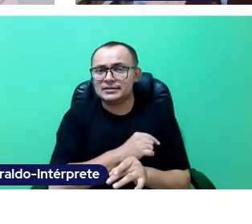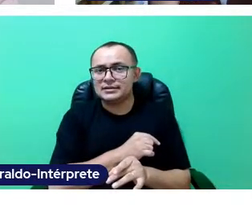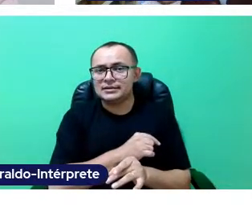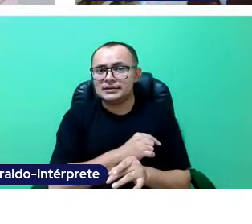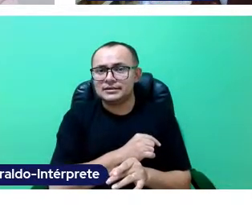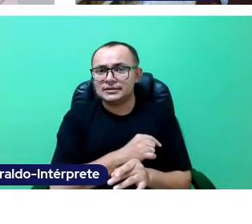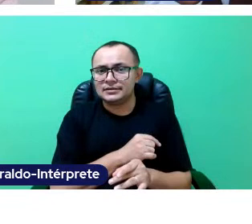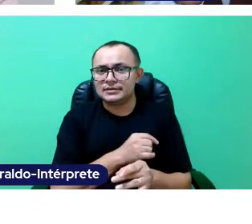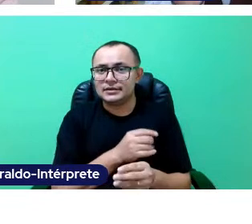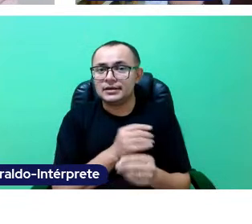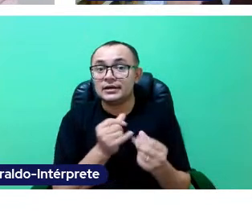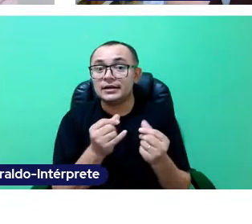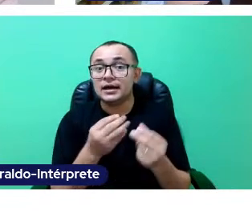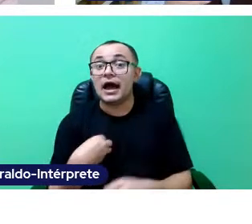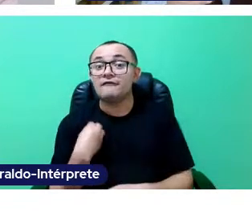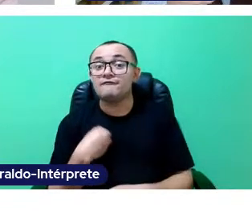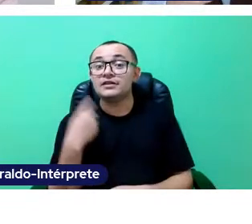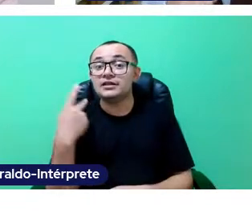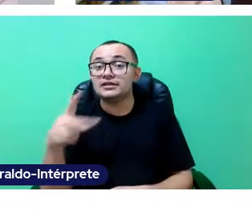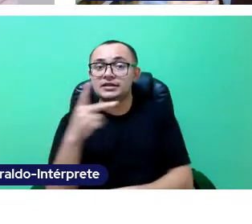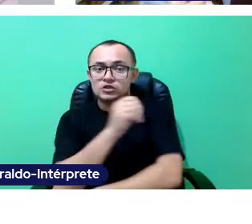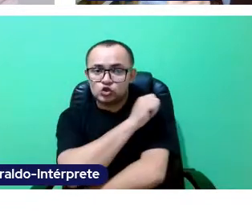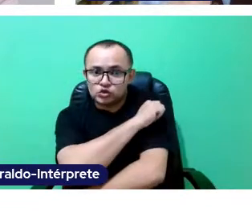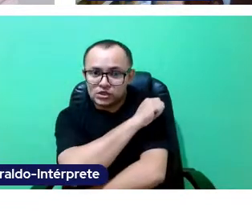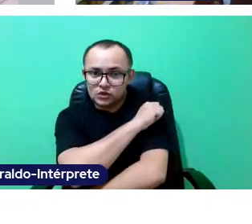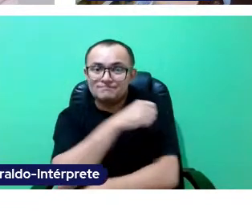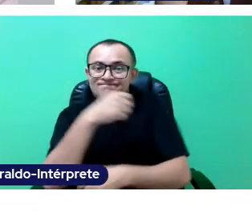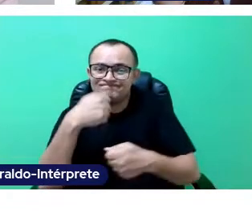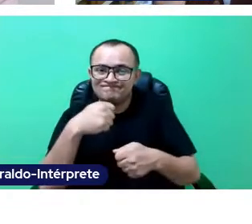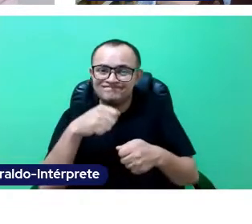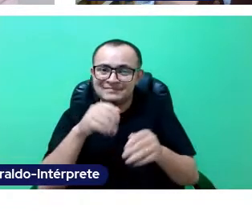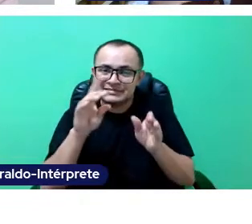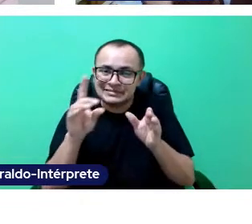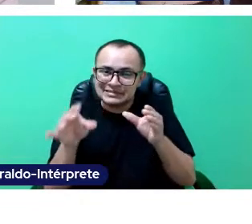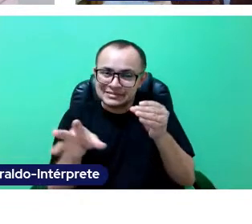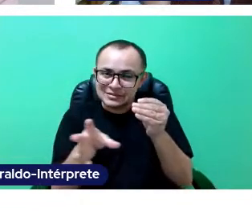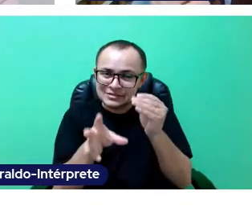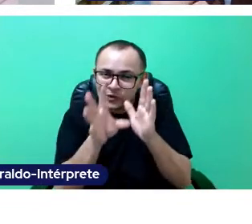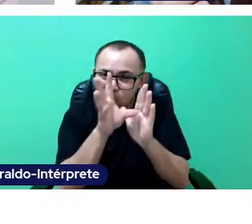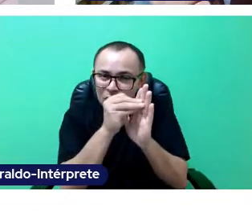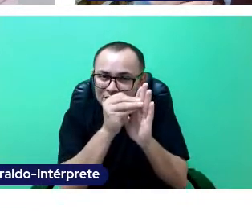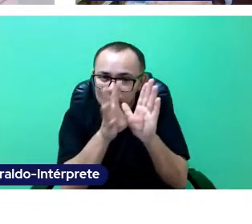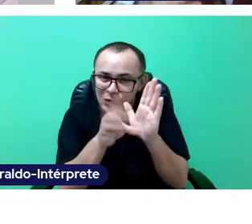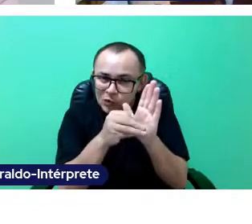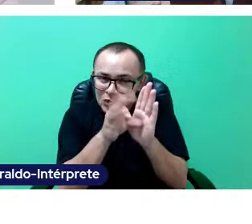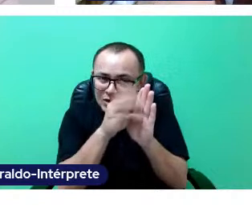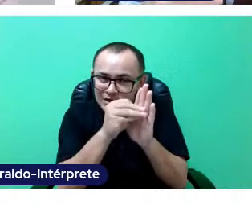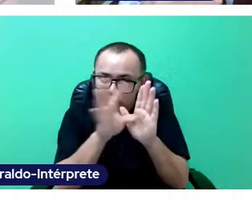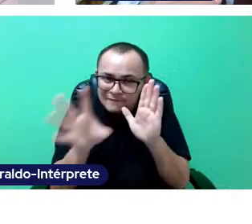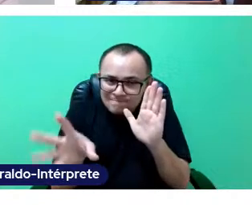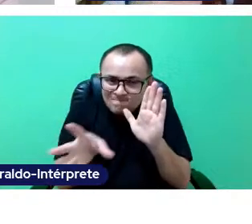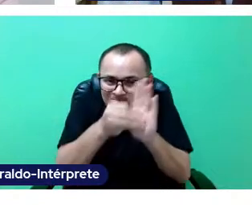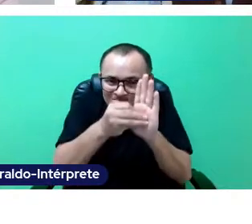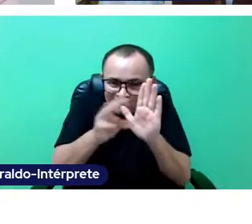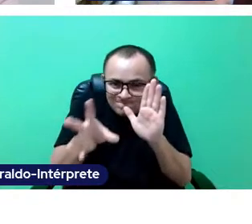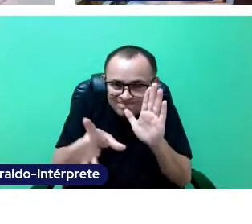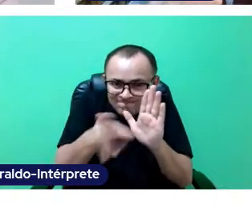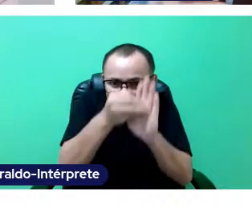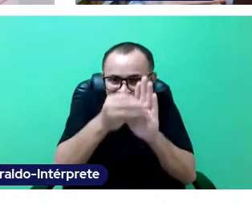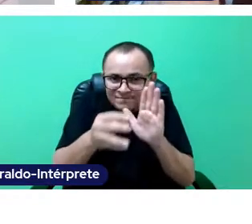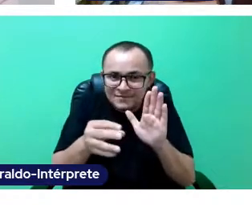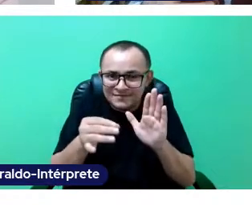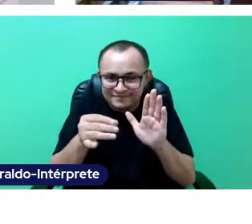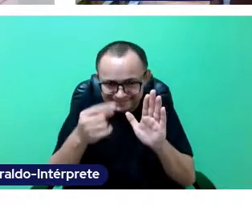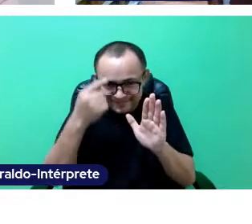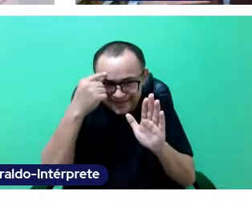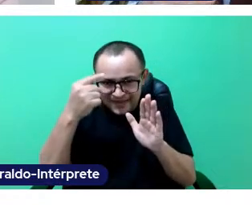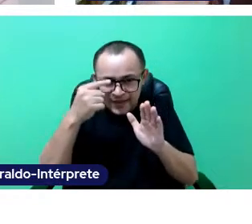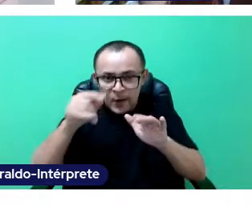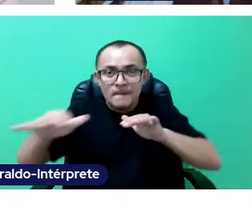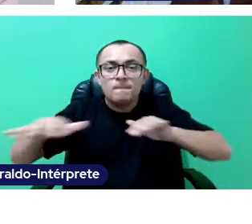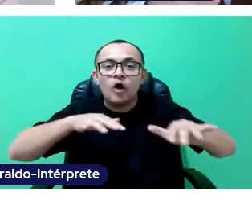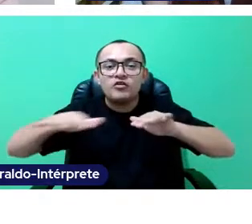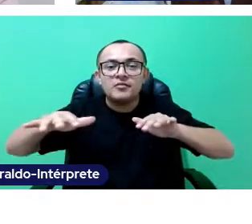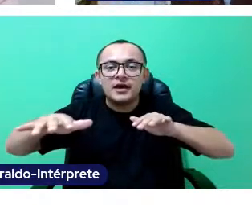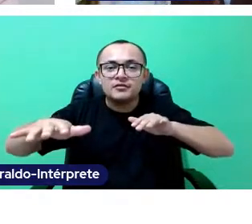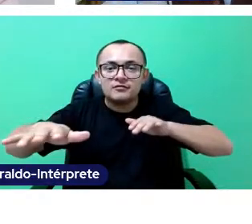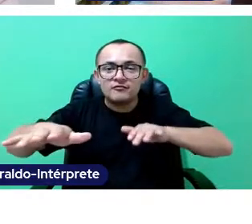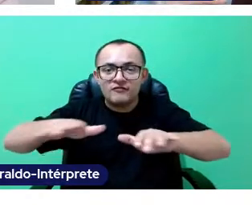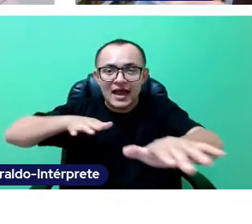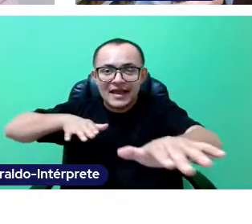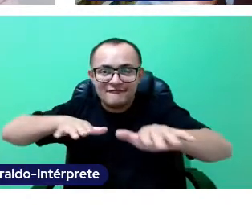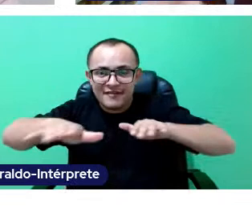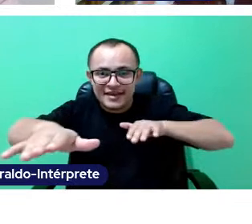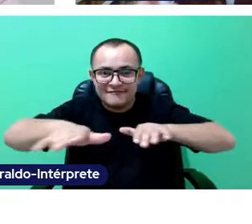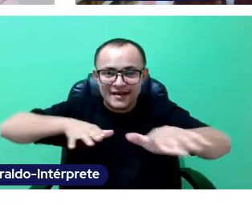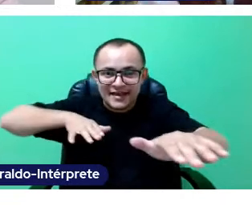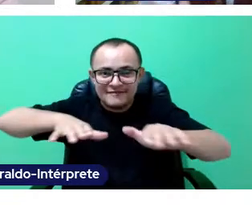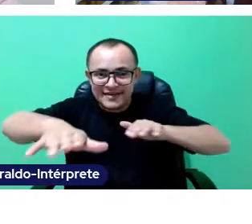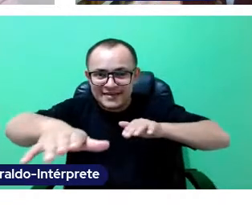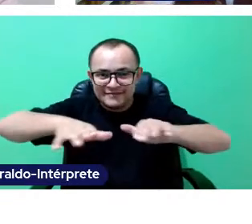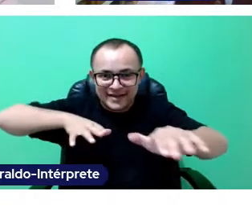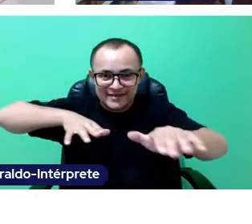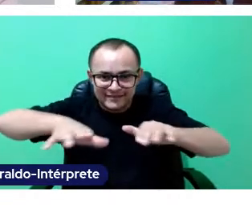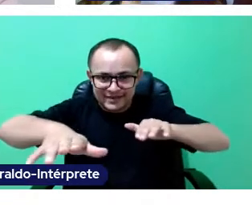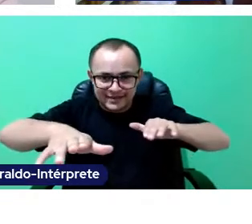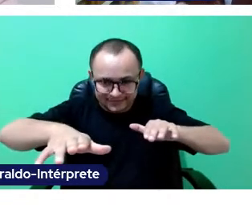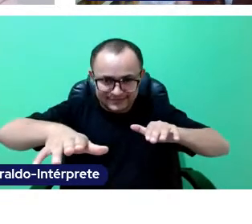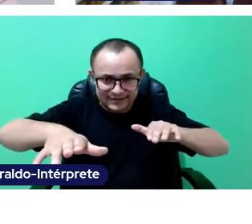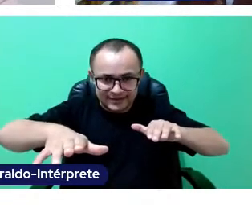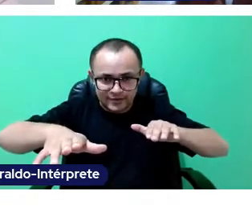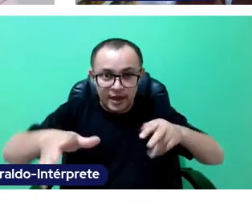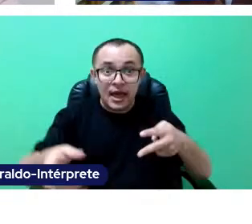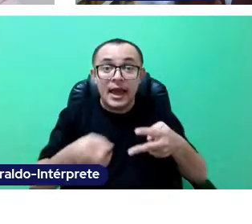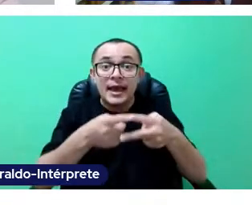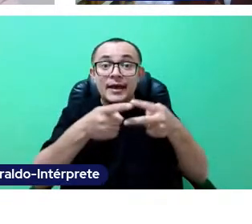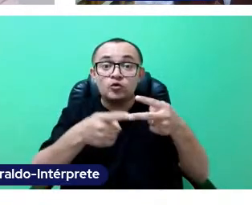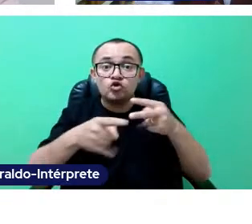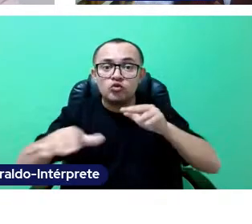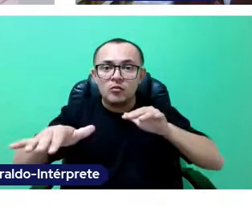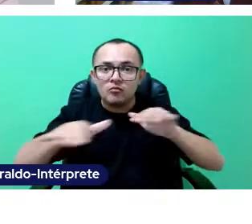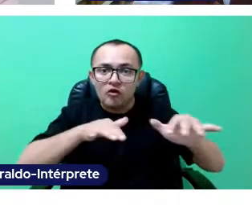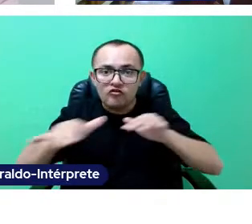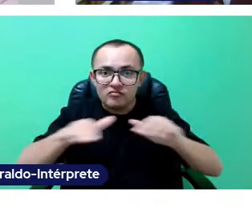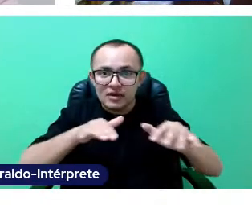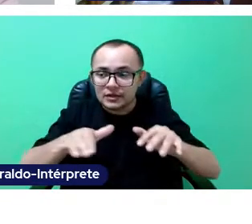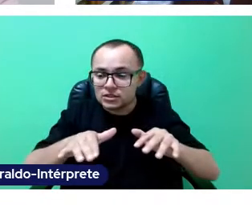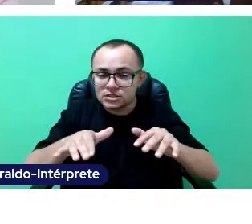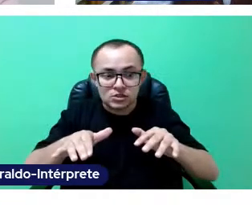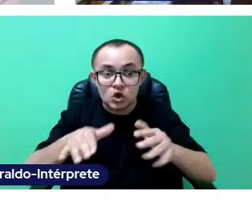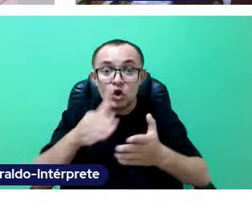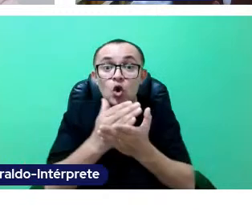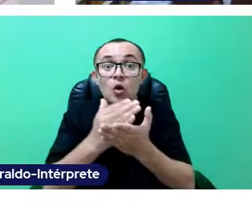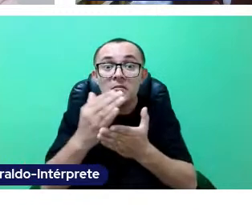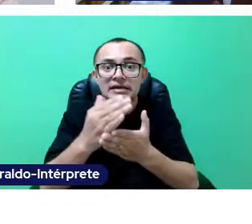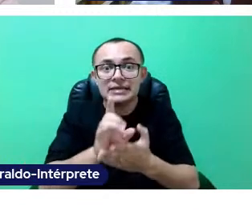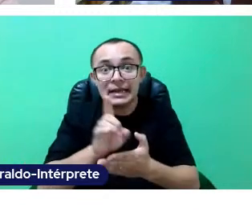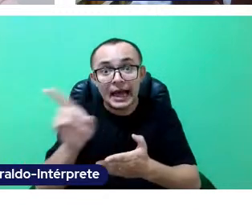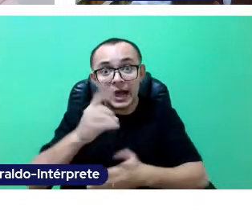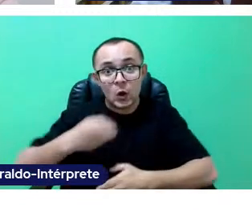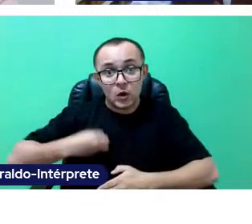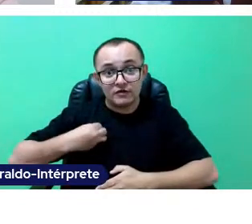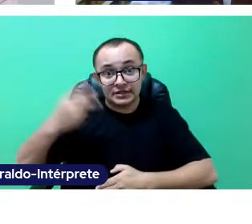to permeate the contents. As if we are addressing a comes and goes movement, going from the student's real life conditions